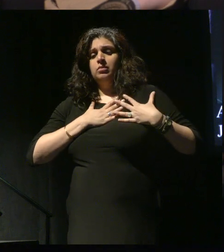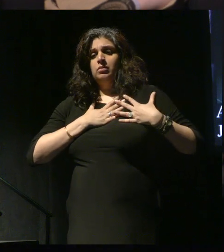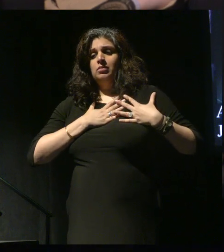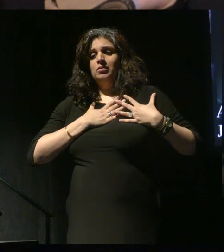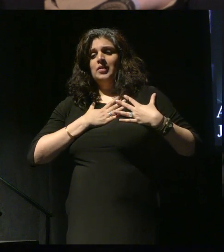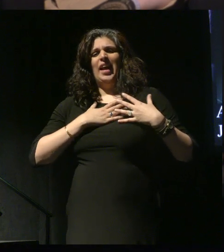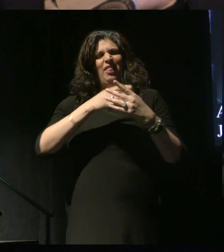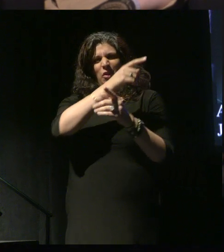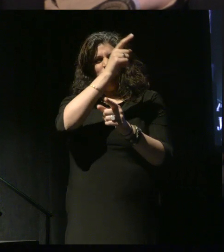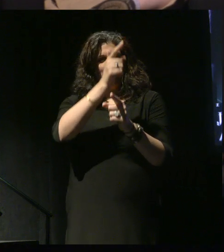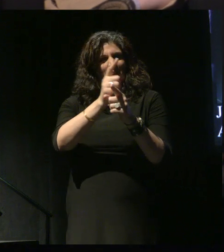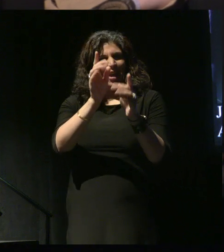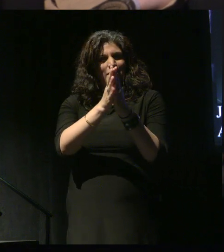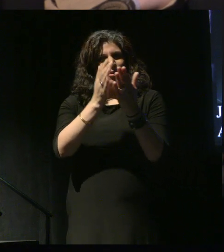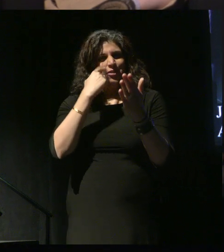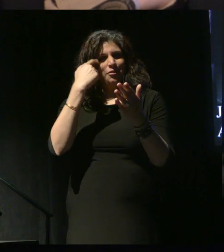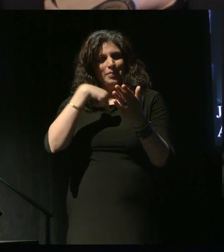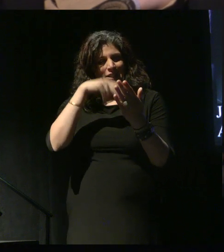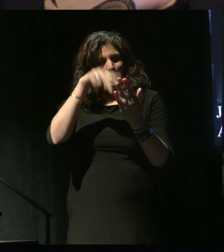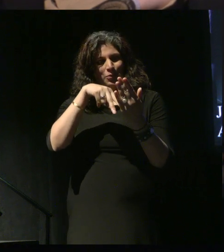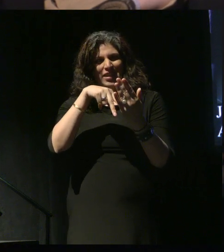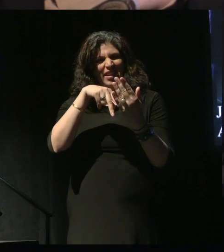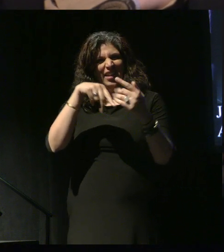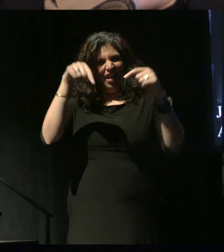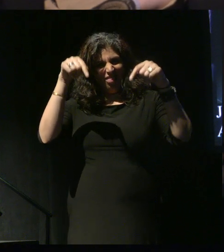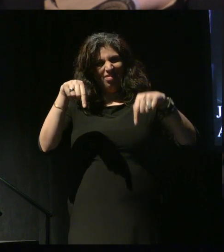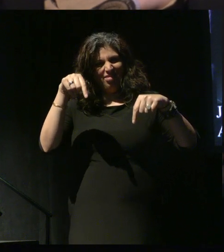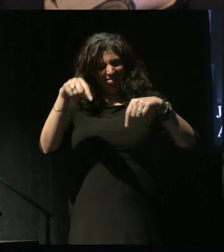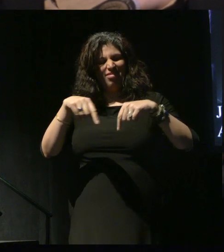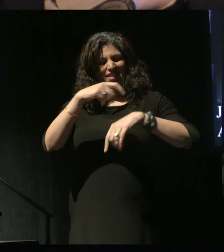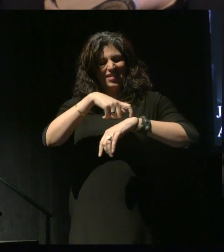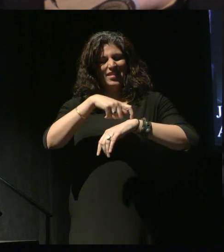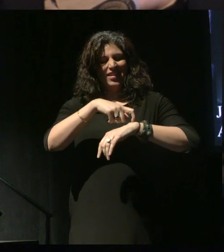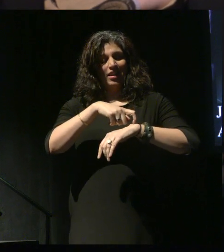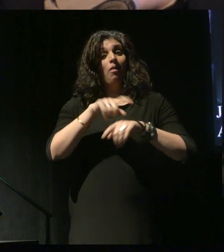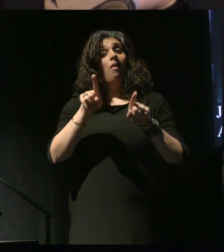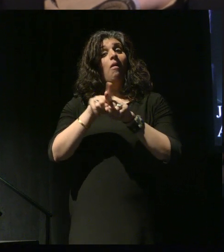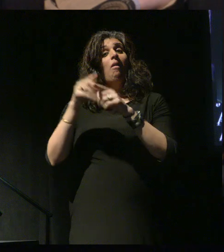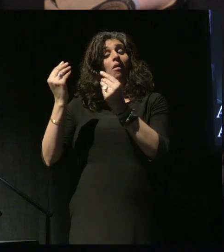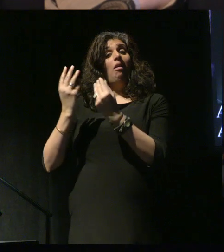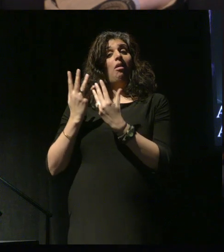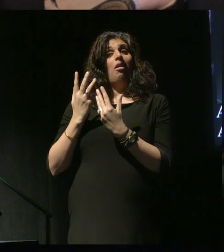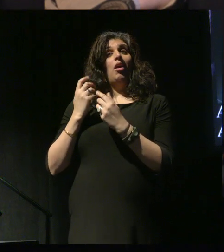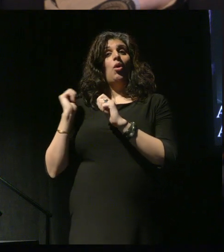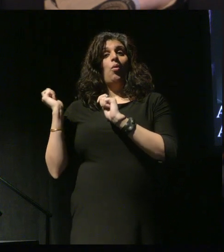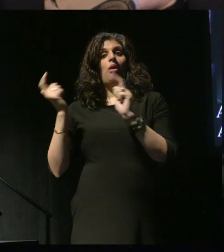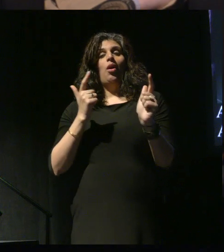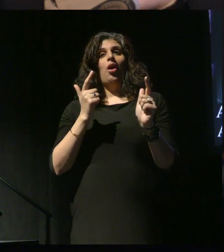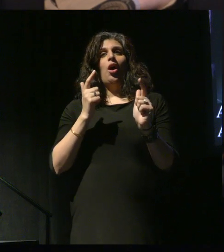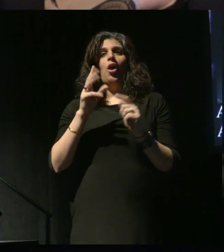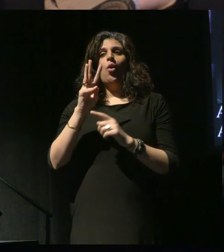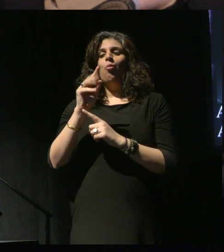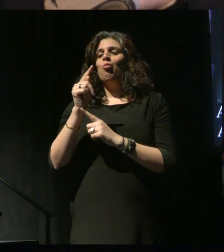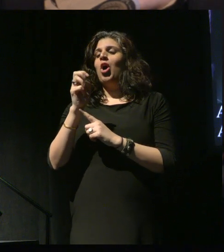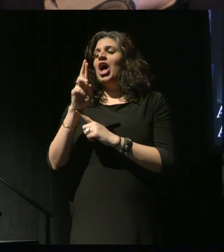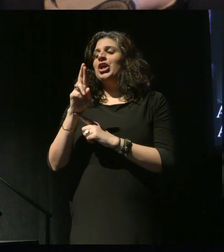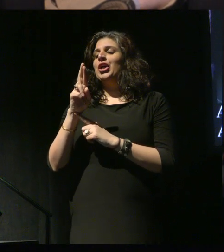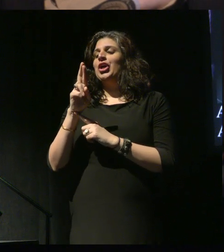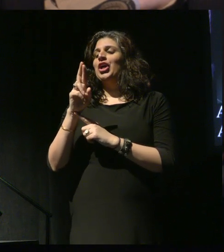to be reading at this time. Also, we found out that we're all water signs, so two cancers and a Pisces.